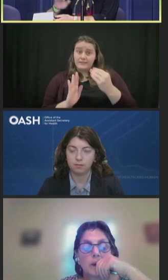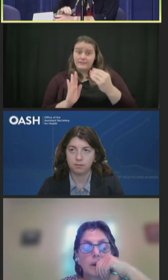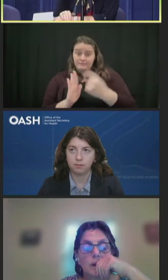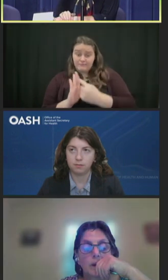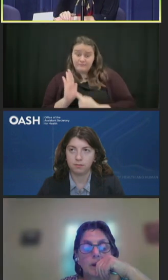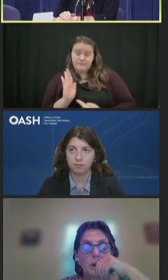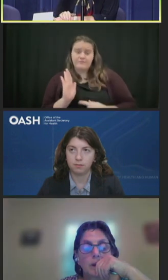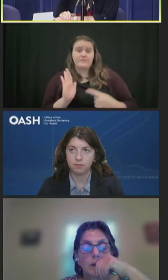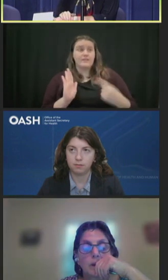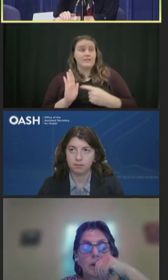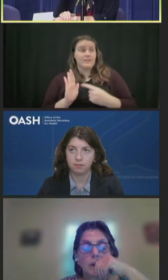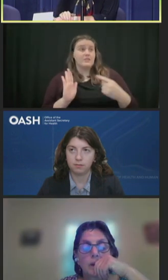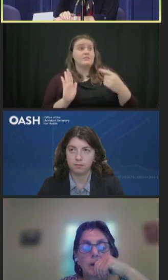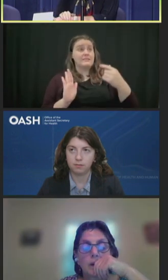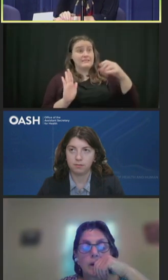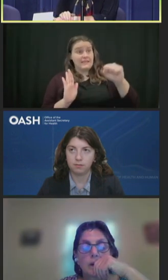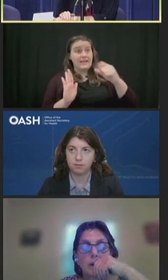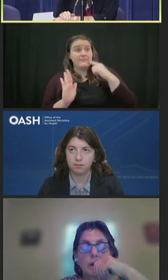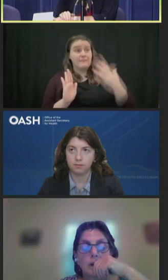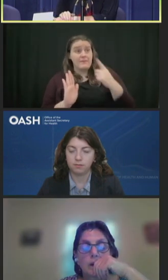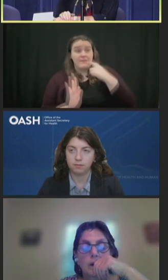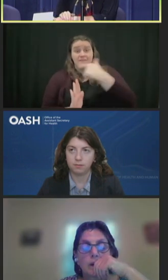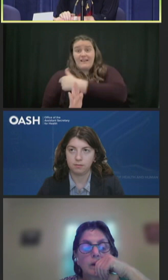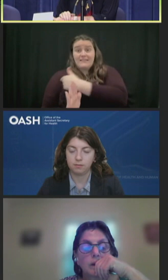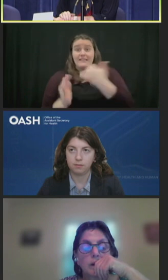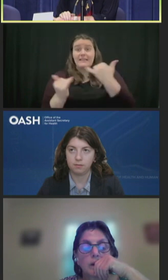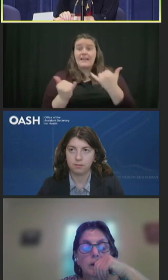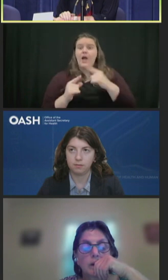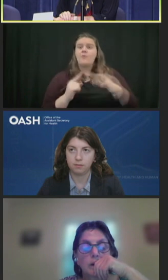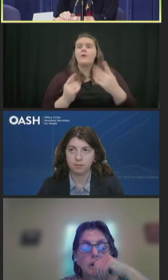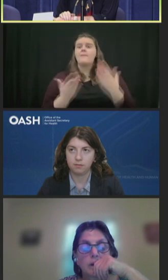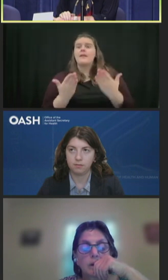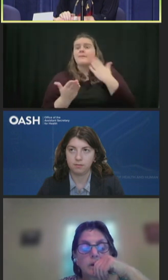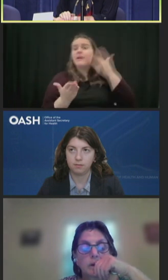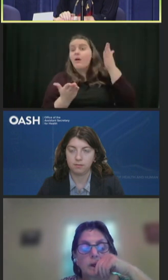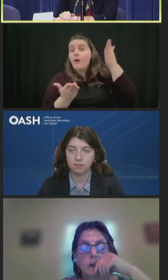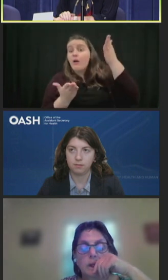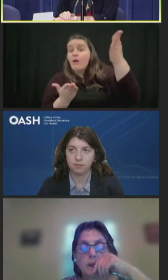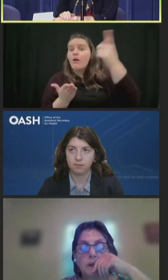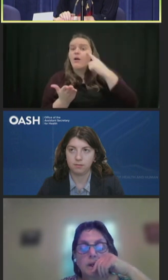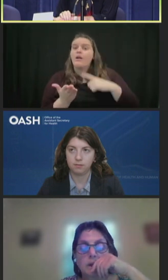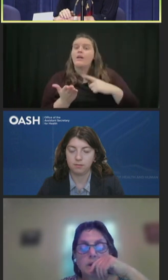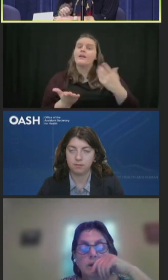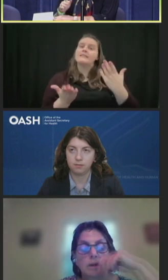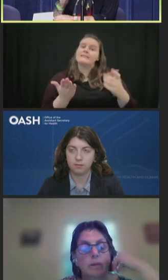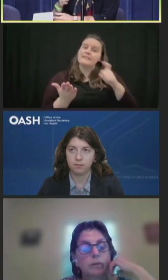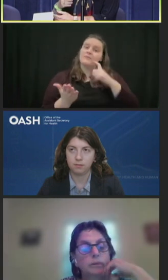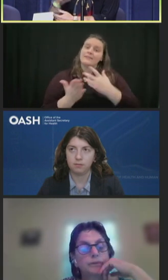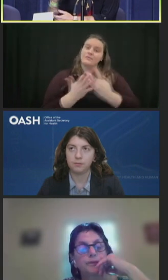screened at some point later to make sure that you don't have a history of infection." And so,